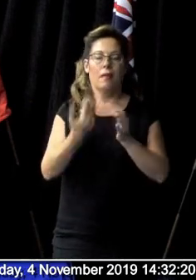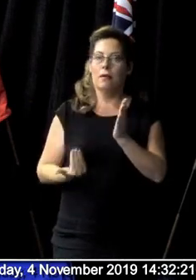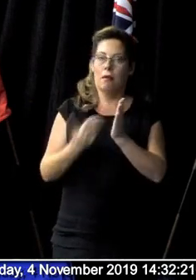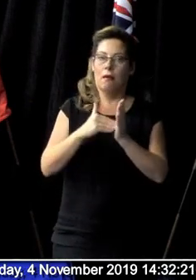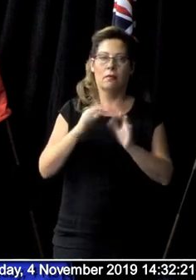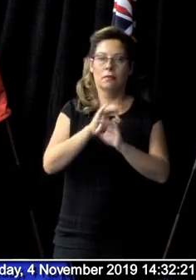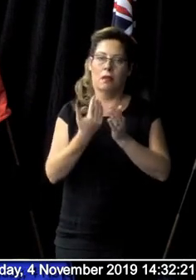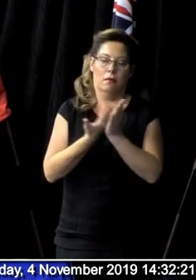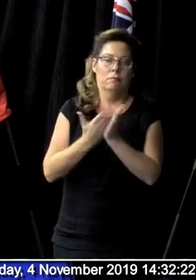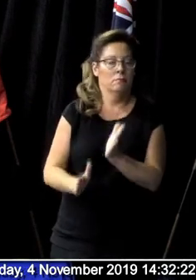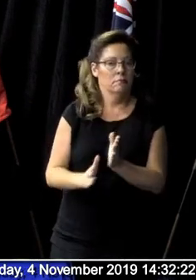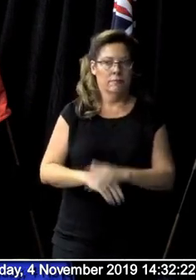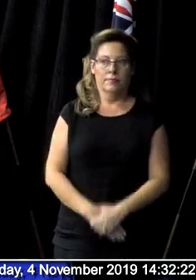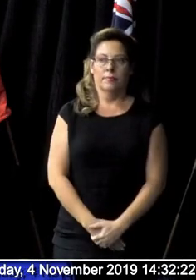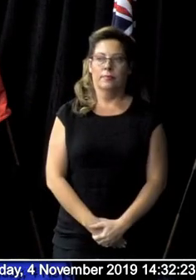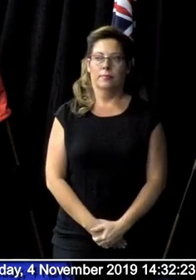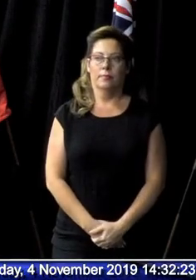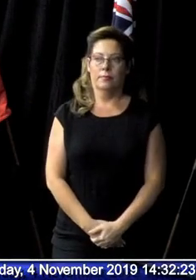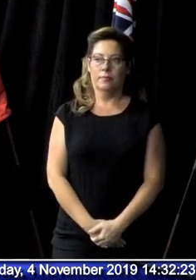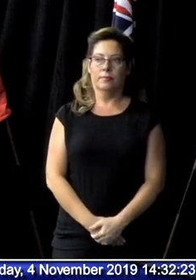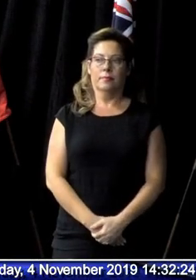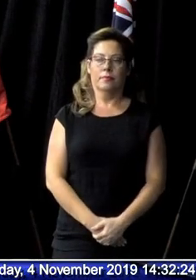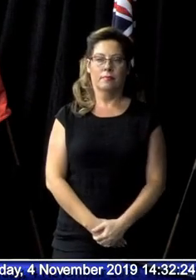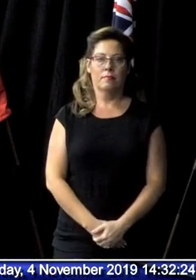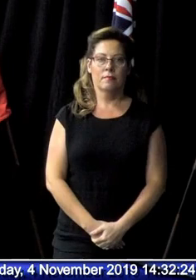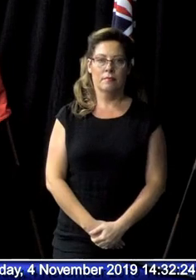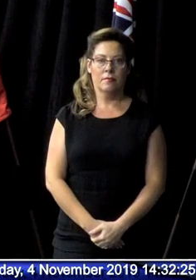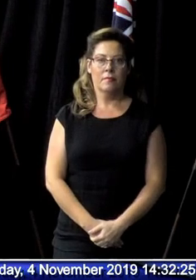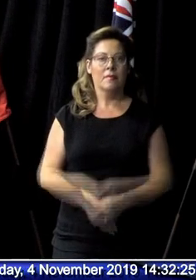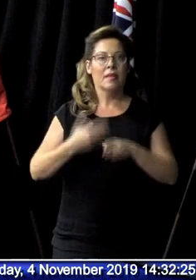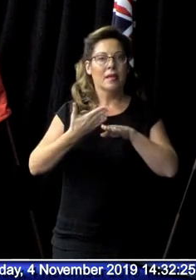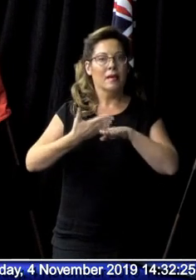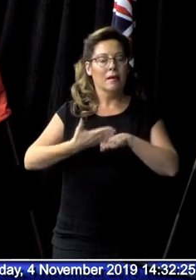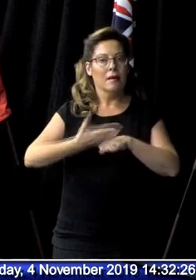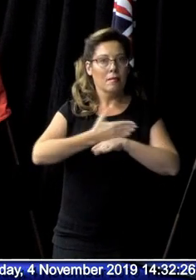Thank you very much. Before we start, I would like to thank you on behalf of the Commission, for the work